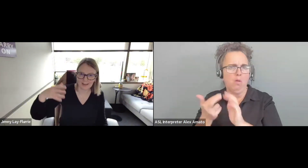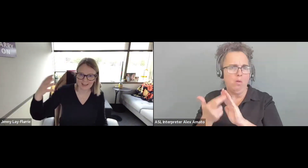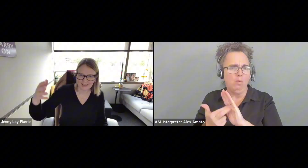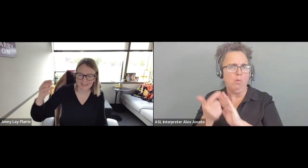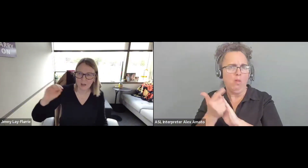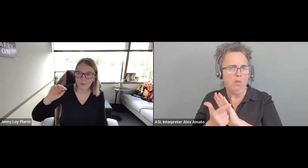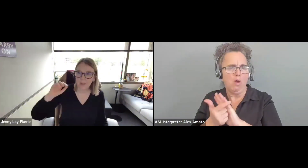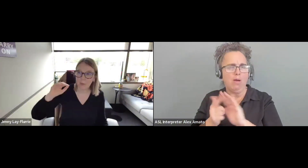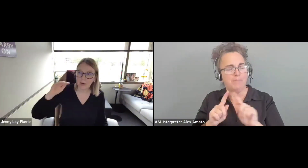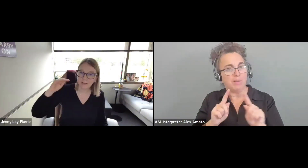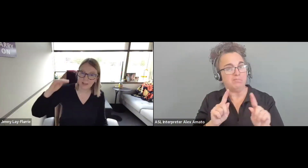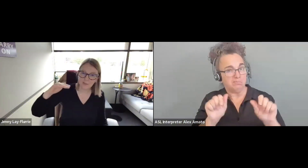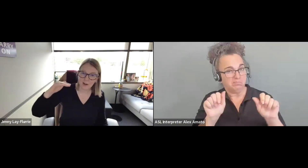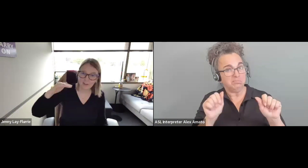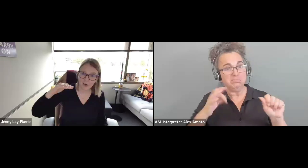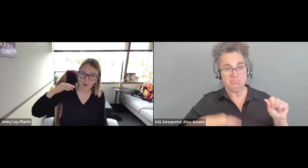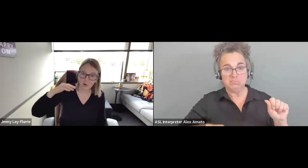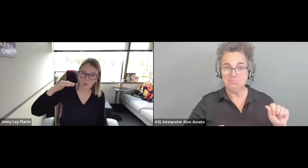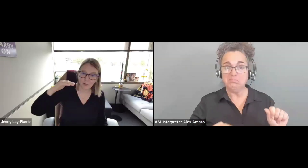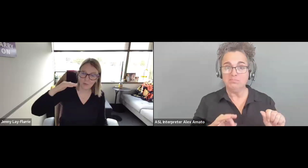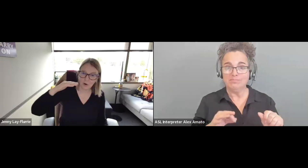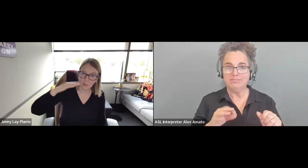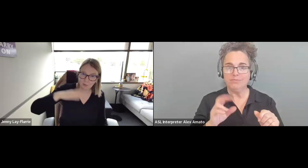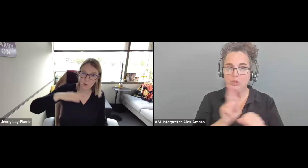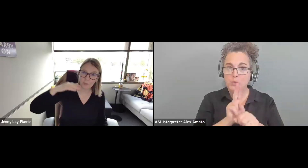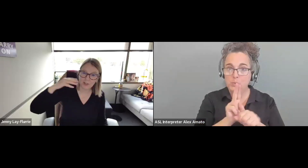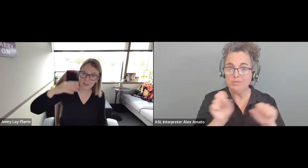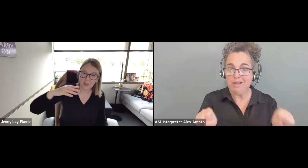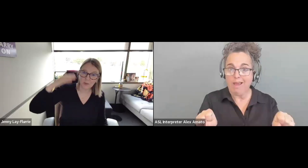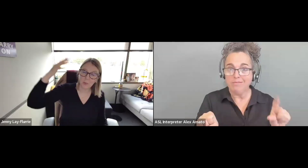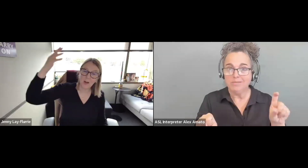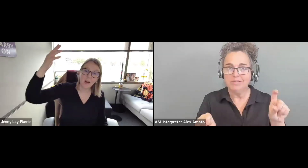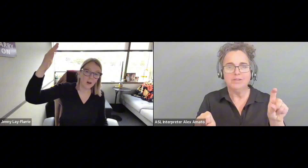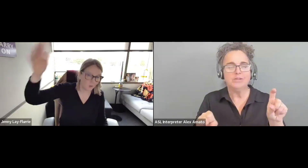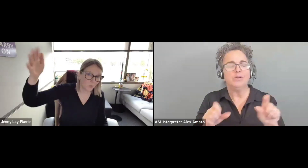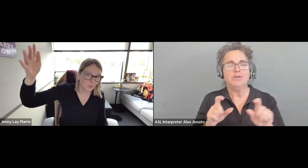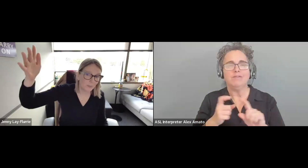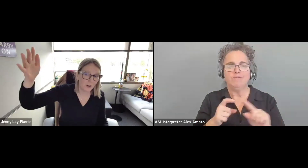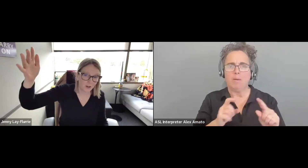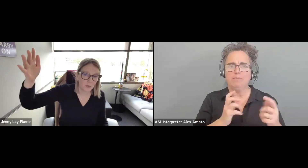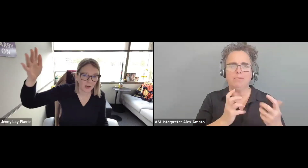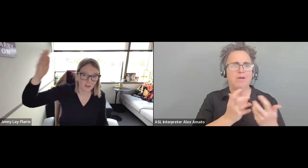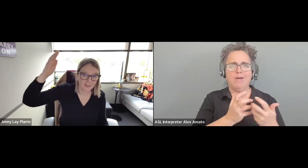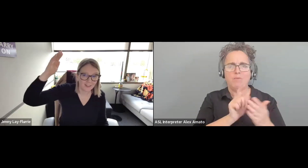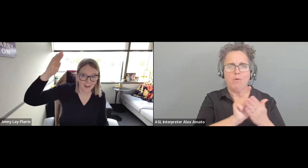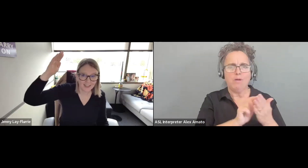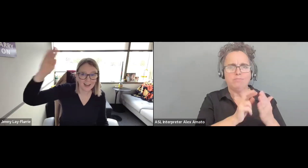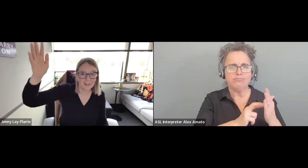it is. And we incentivize to go from conformant to usable and also to paradigm change, right?